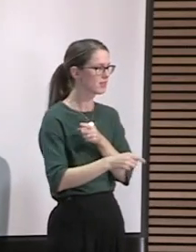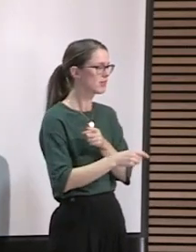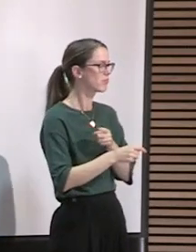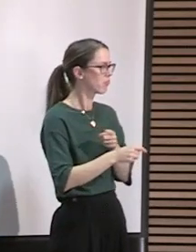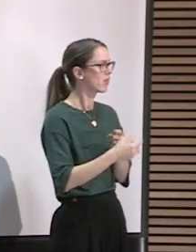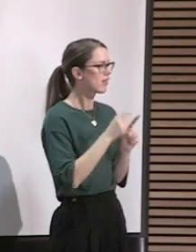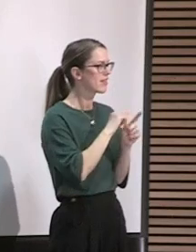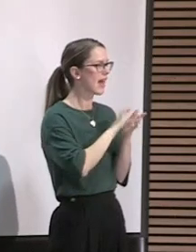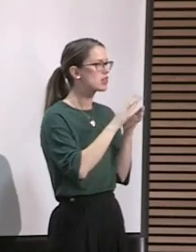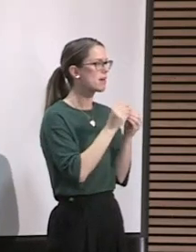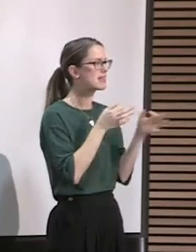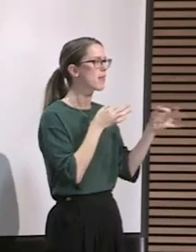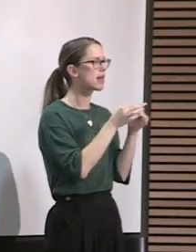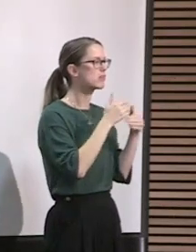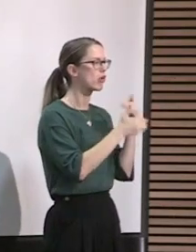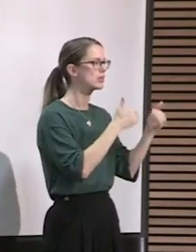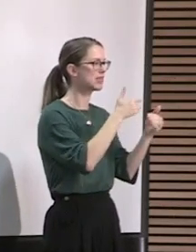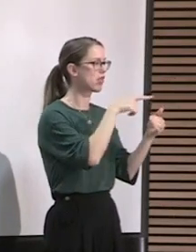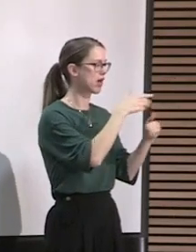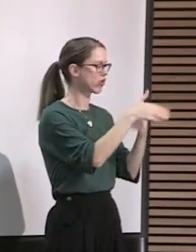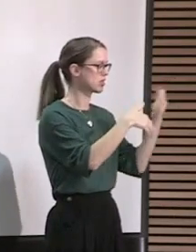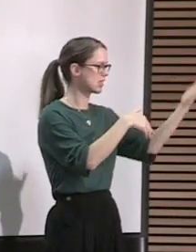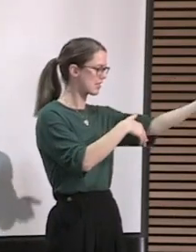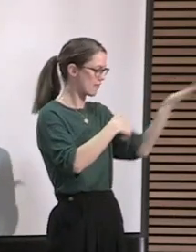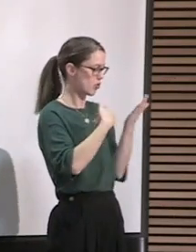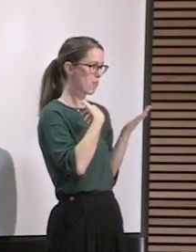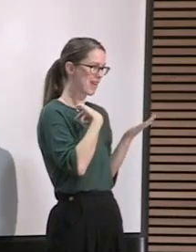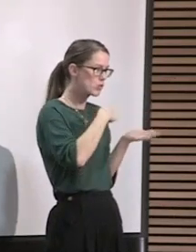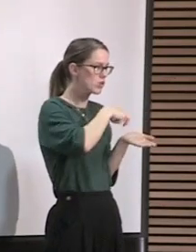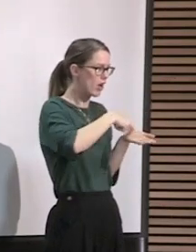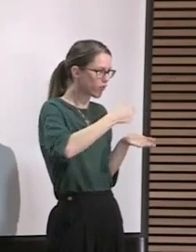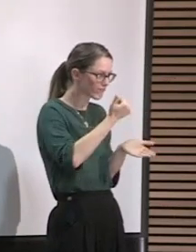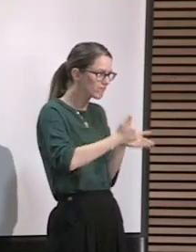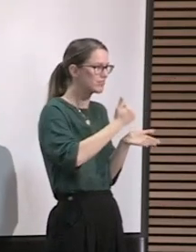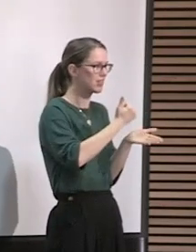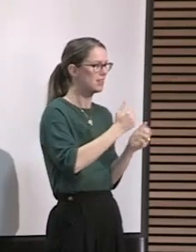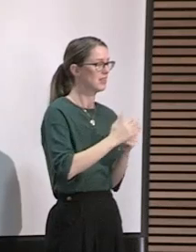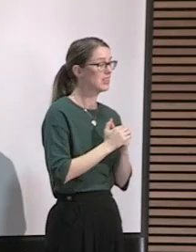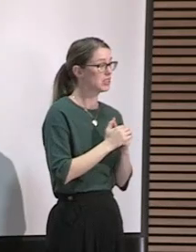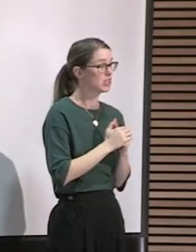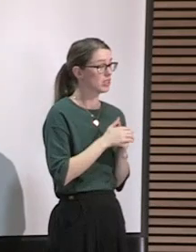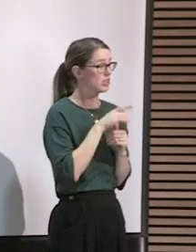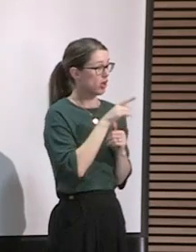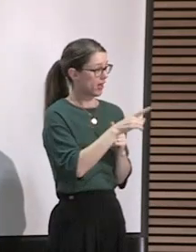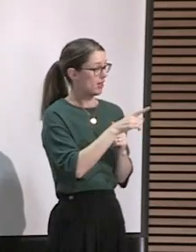staff. DHBs go through a planning process, and the ultimate outcome of that planning process has to